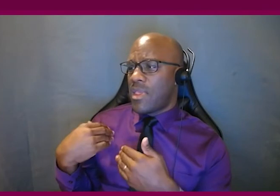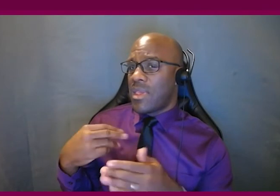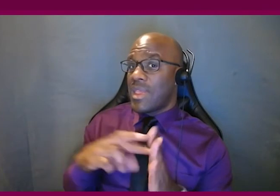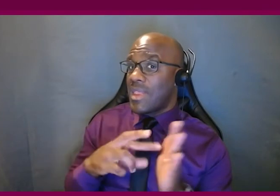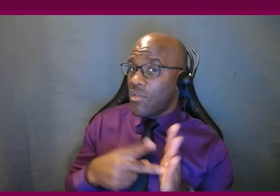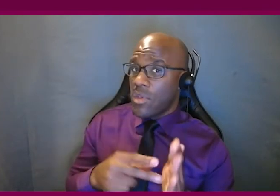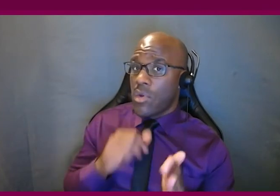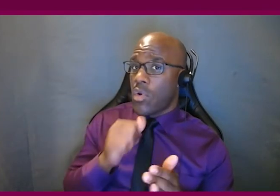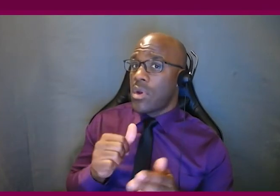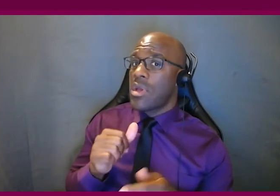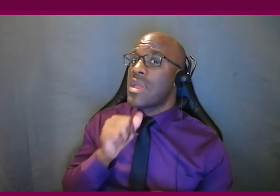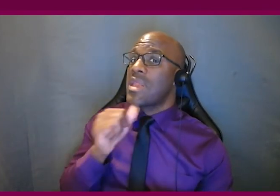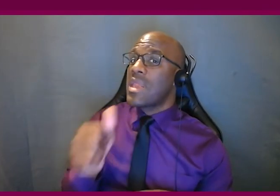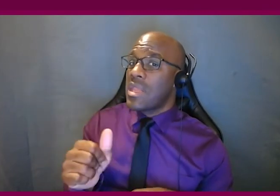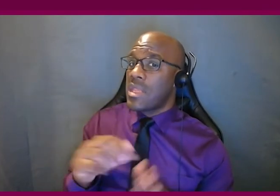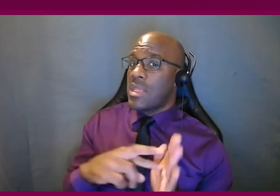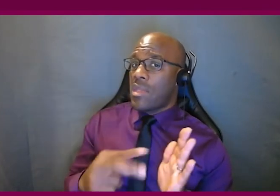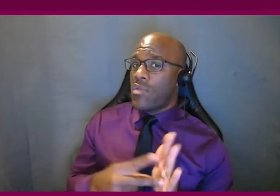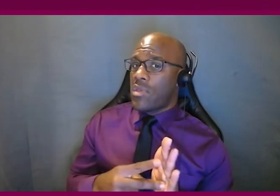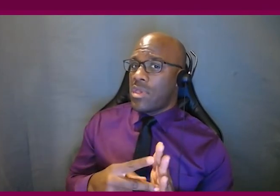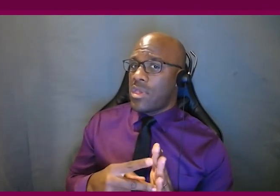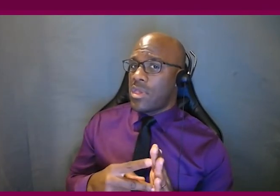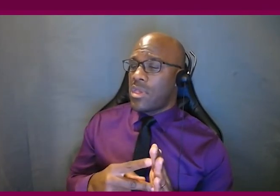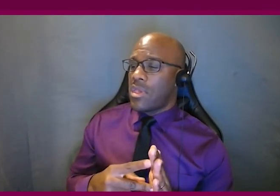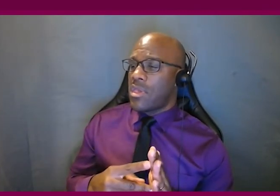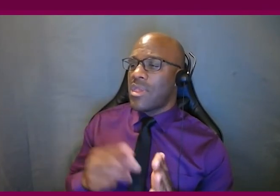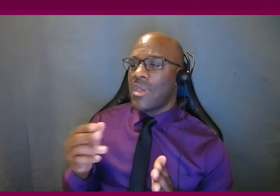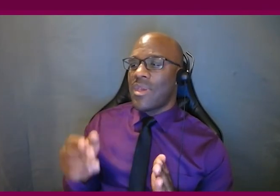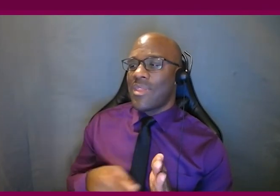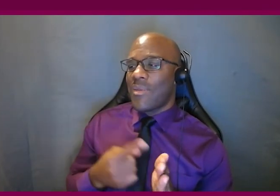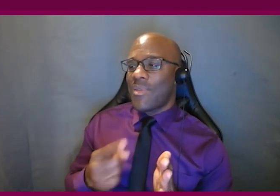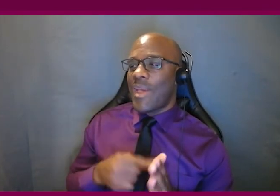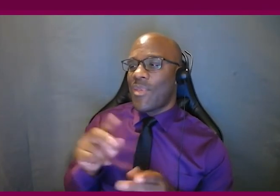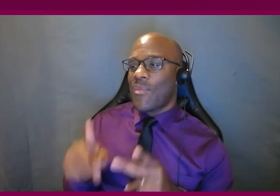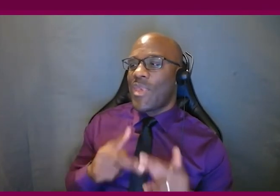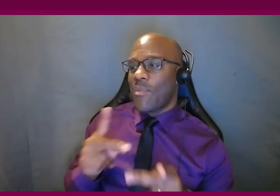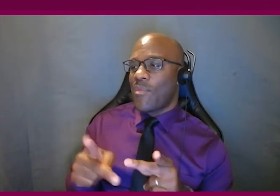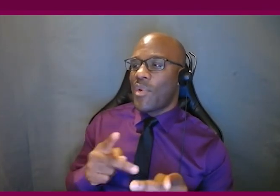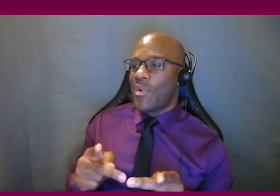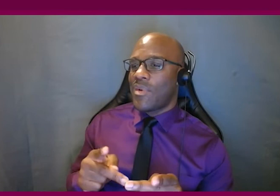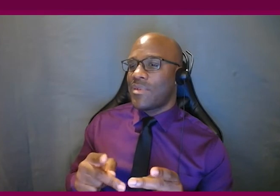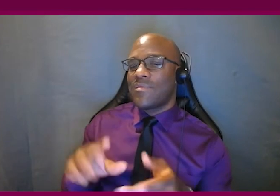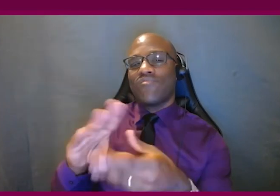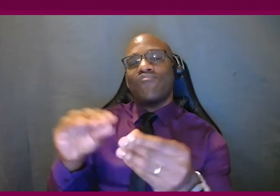So we're going to give them grace that sometimes it can be unintentional, but how do businesses,